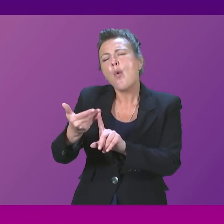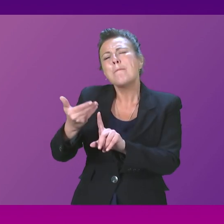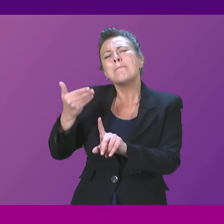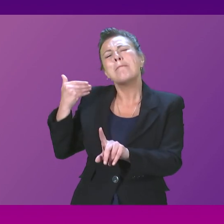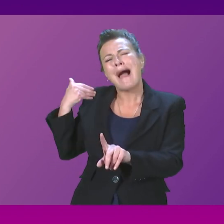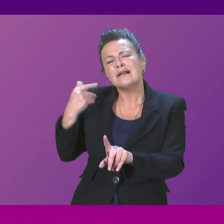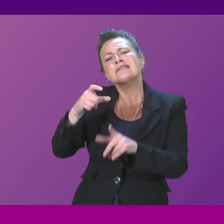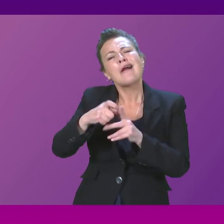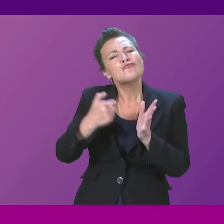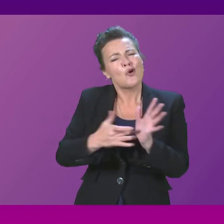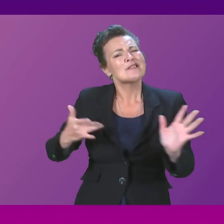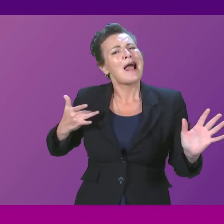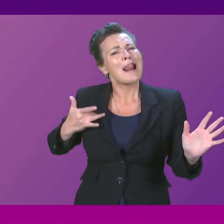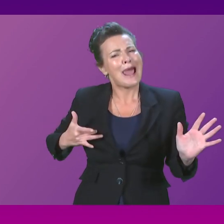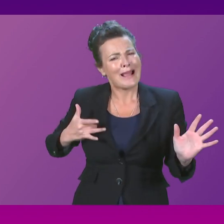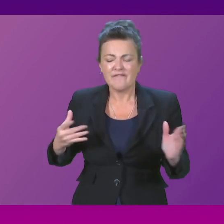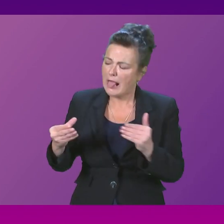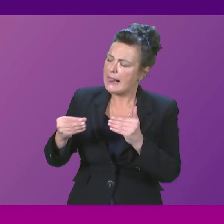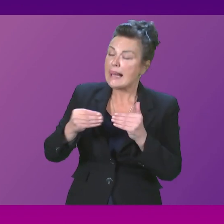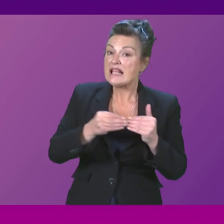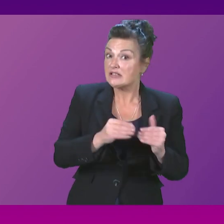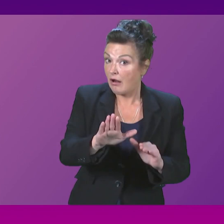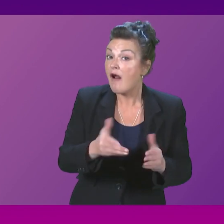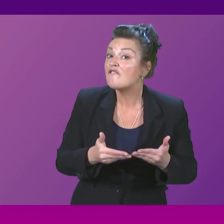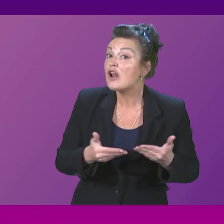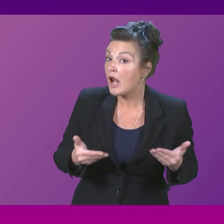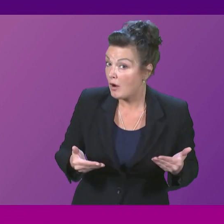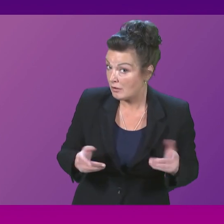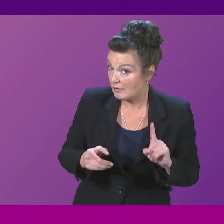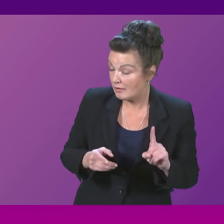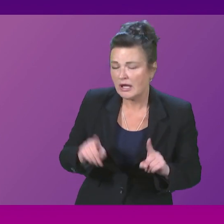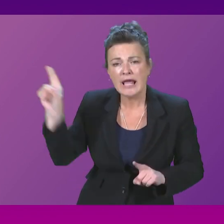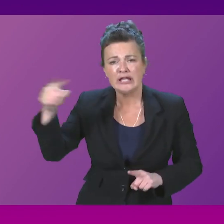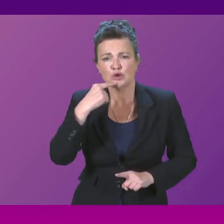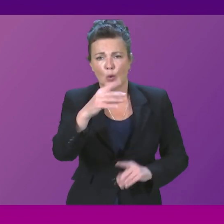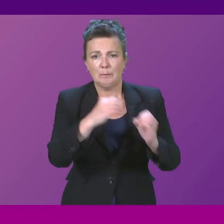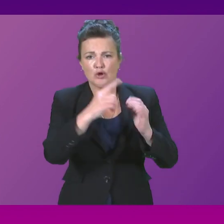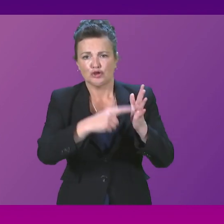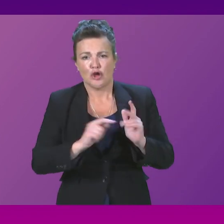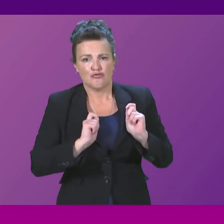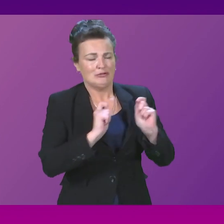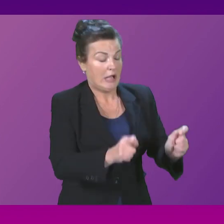now—of the Scottish Conservative Party. He called on Boris Johnson to resign, then he U-turned.